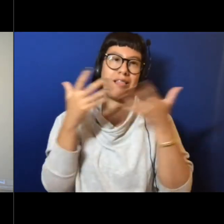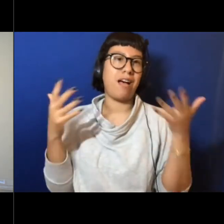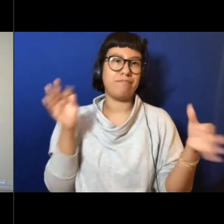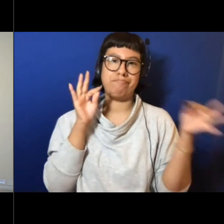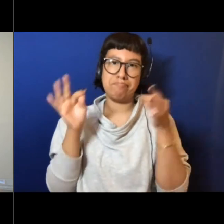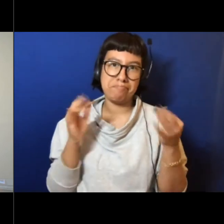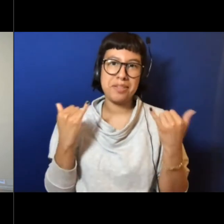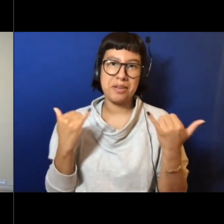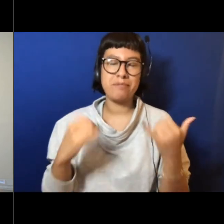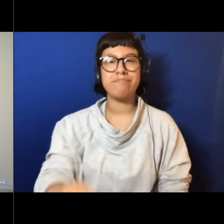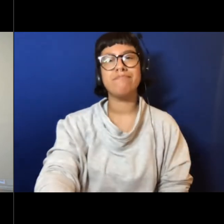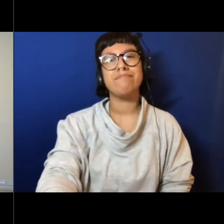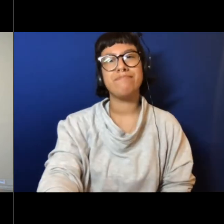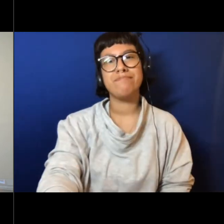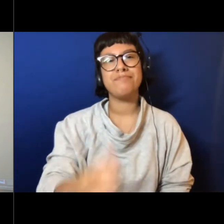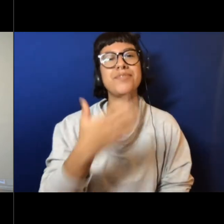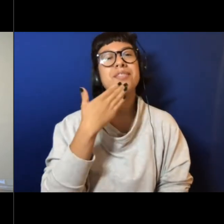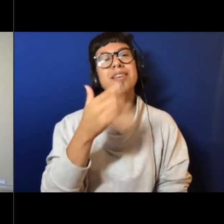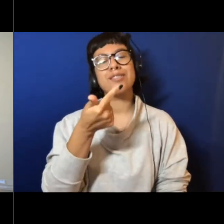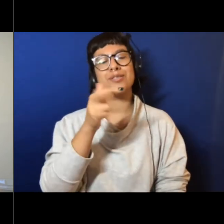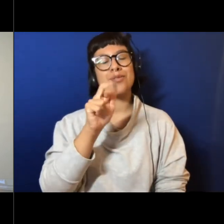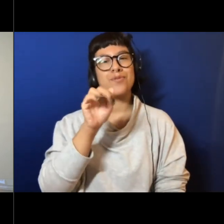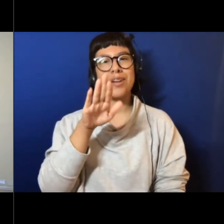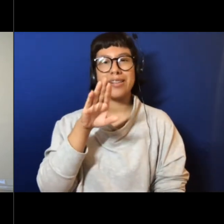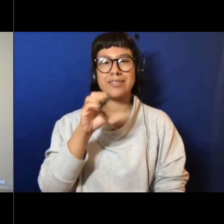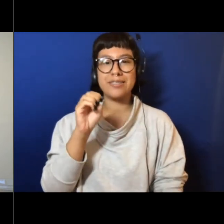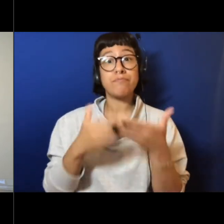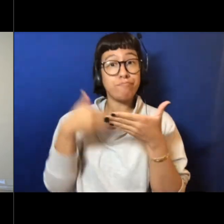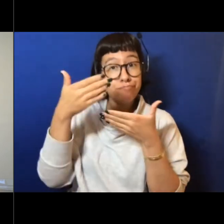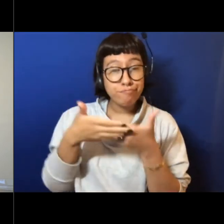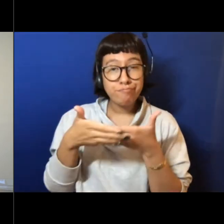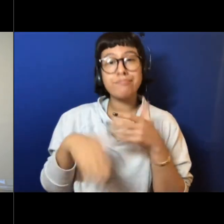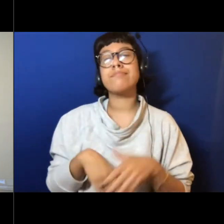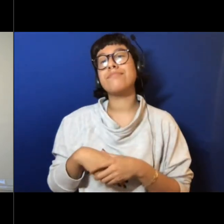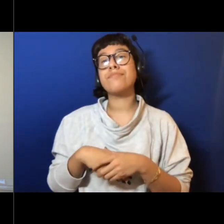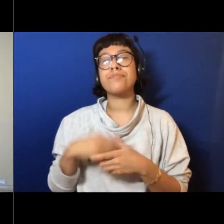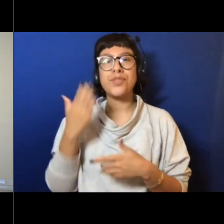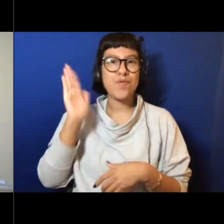All right, thanks Grace. Let's move on. You now know what an oyster is.